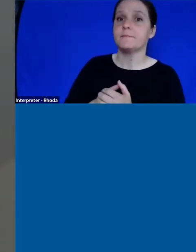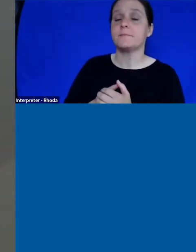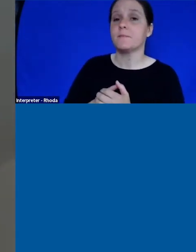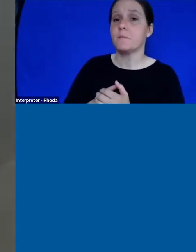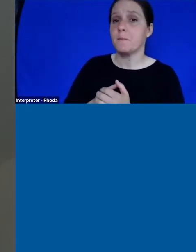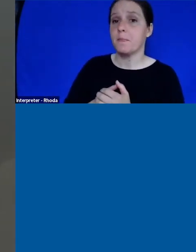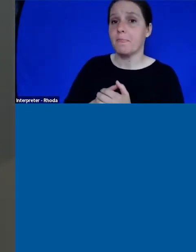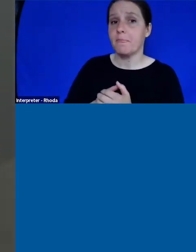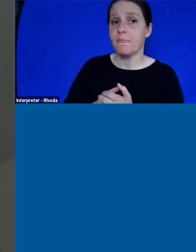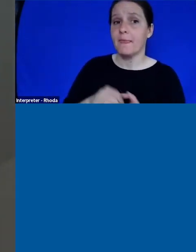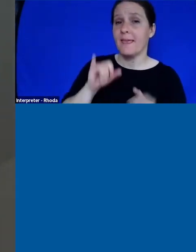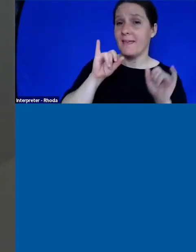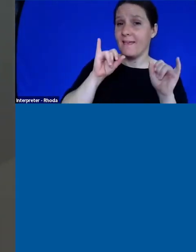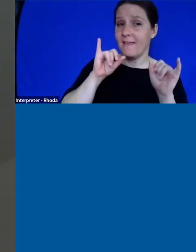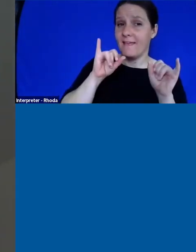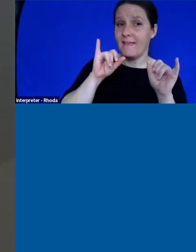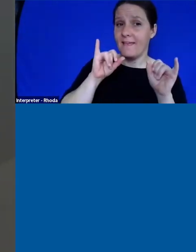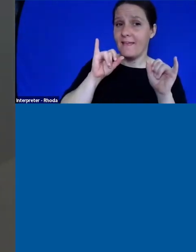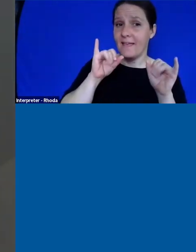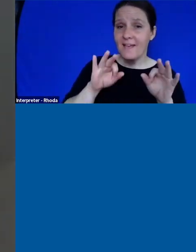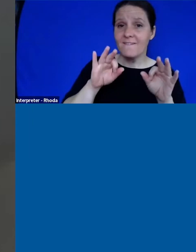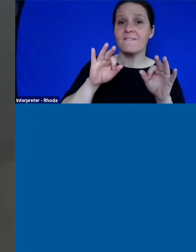themselves to get the information if the pages were created accessibly.